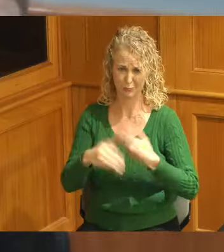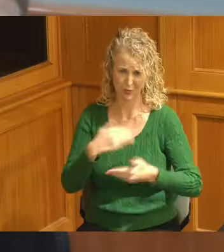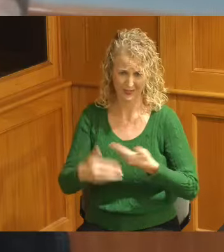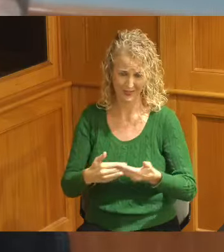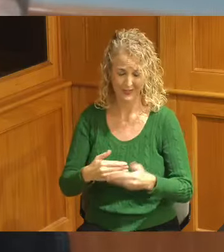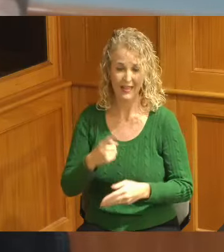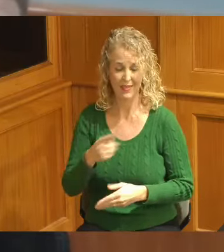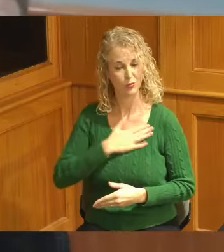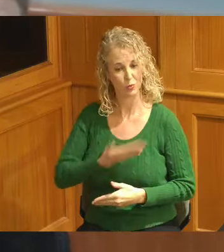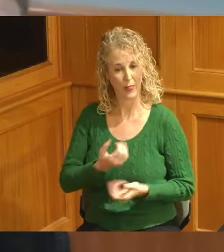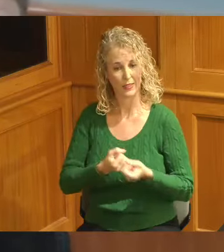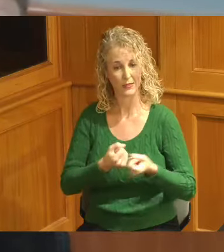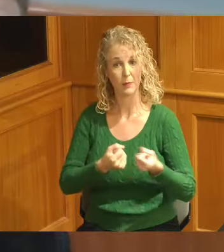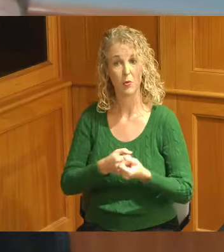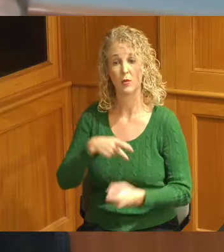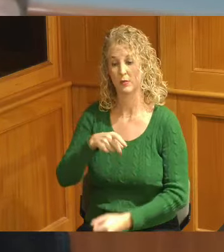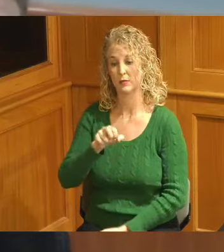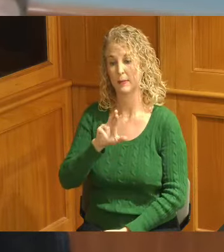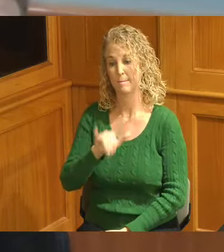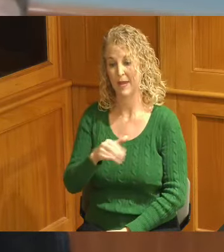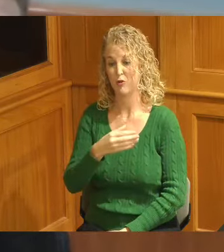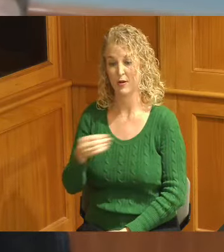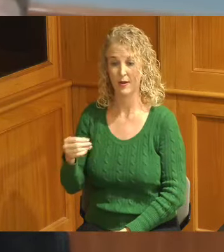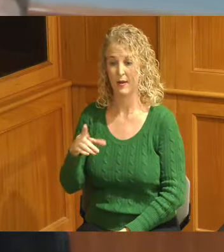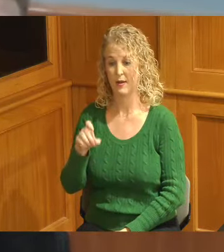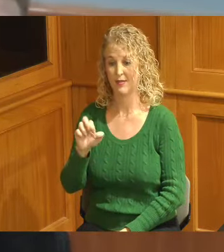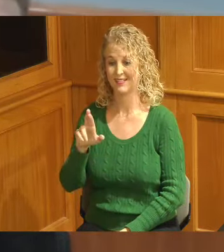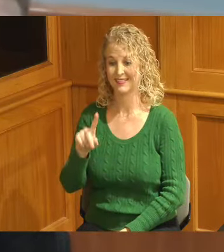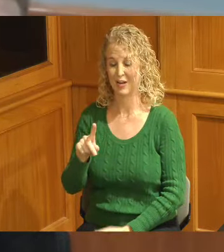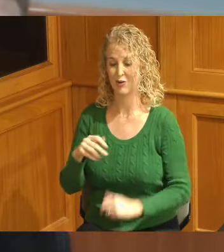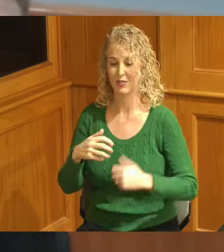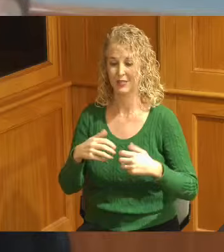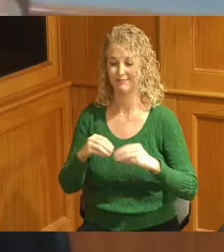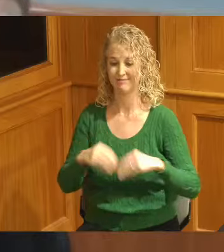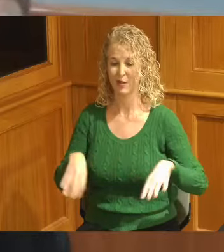initiative. Perry and Derek has been kind of a problematic property for the city of Norwood for